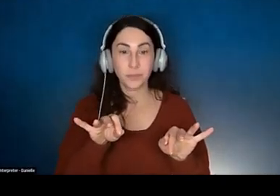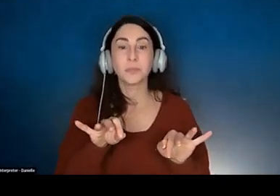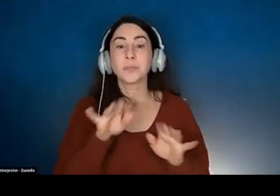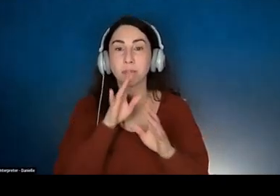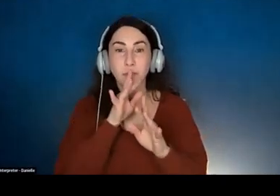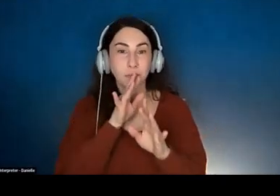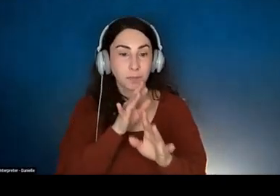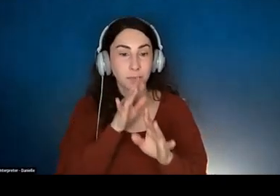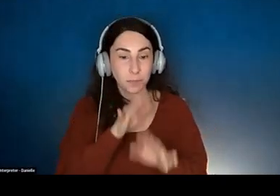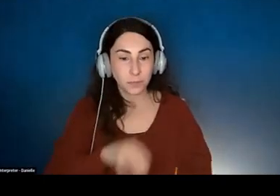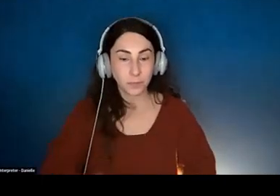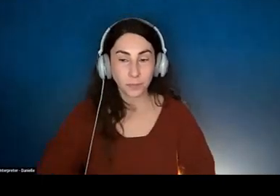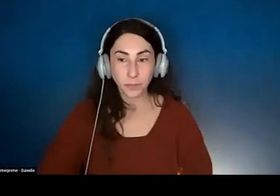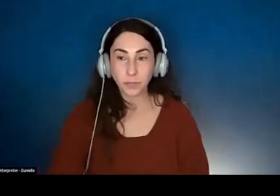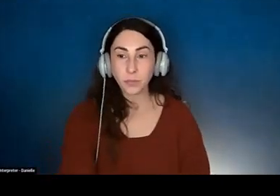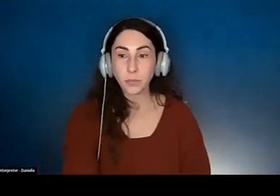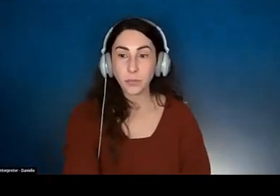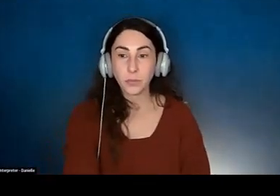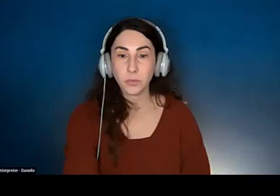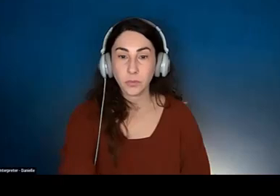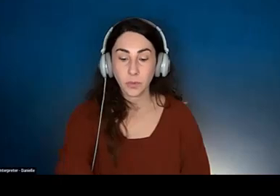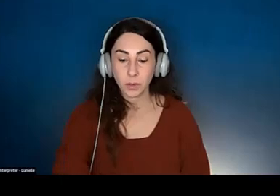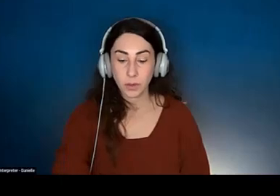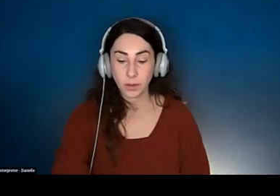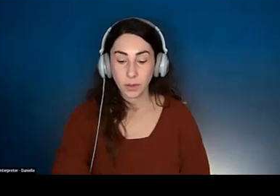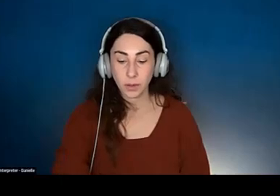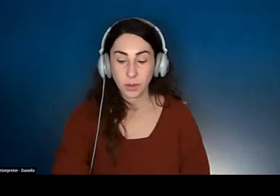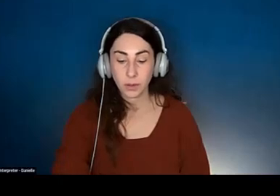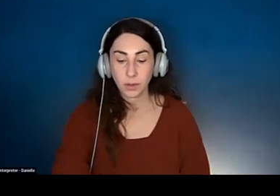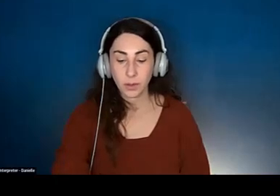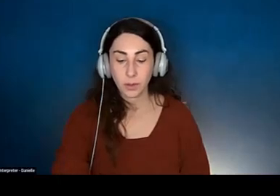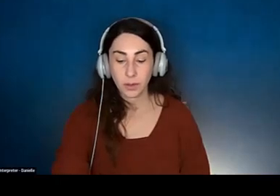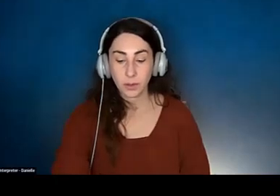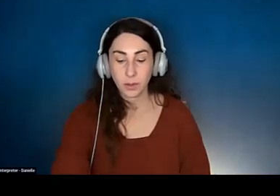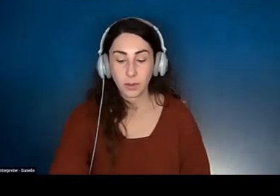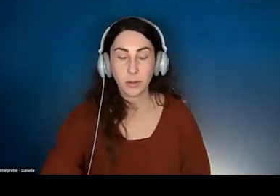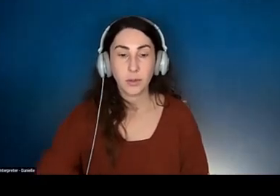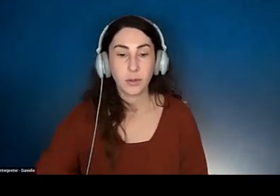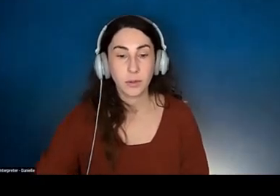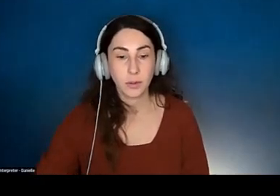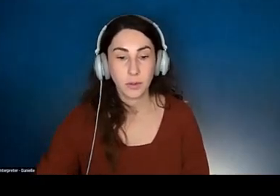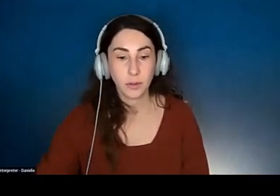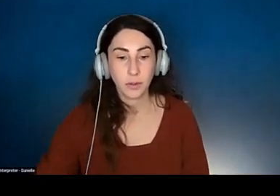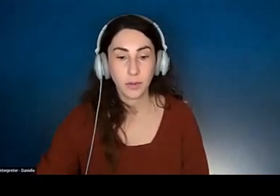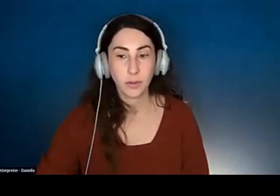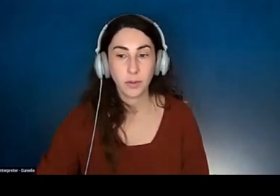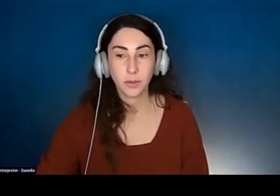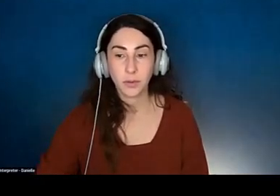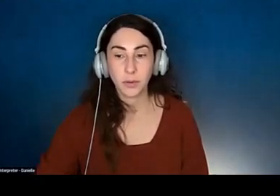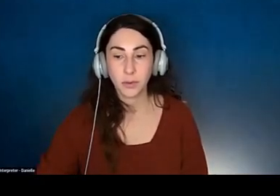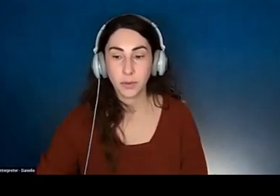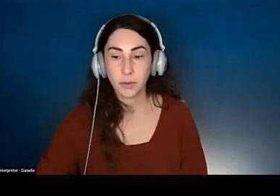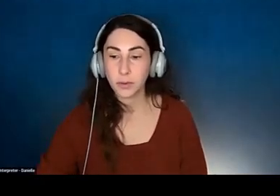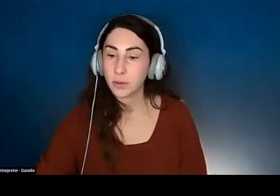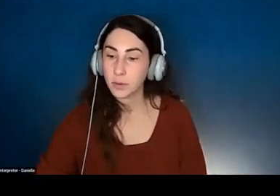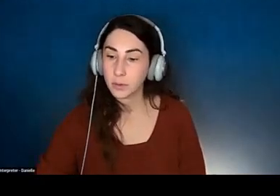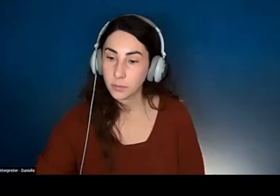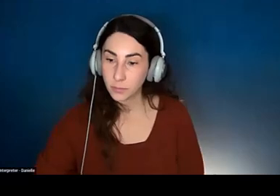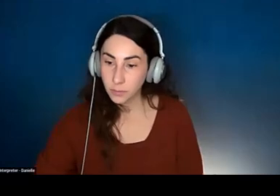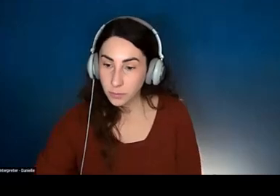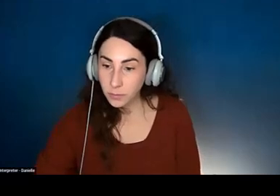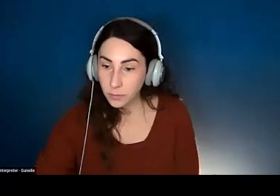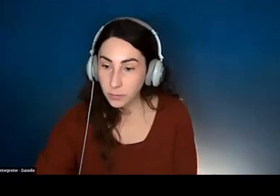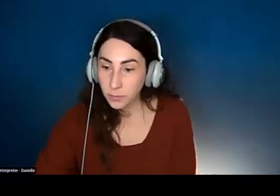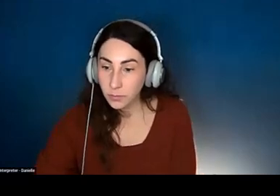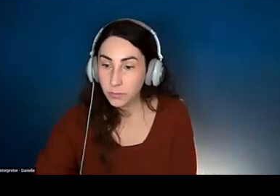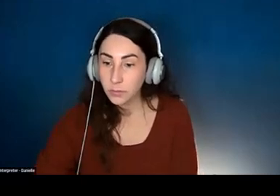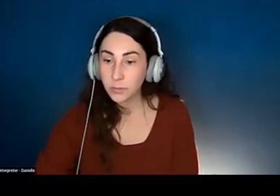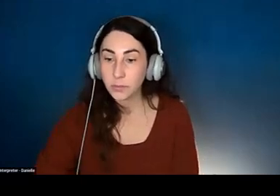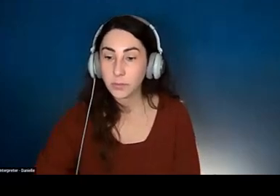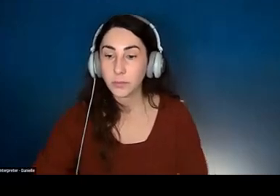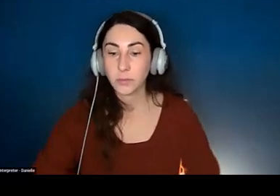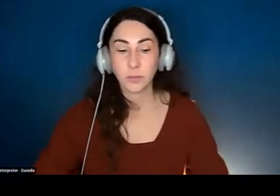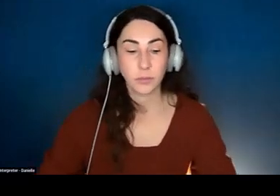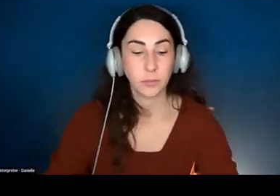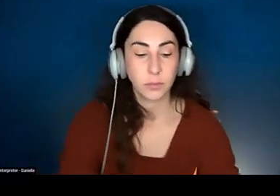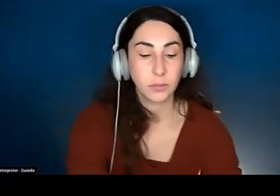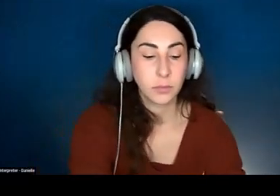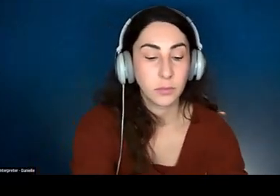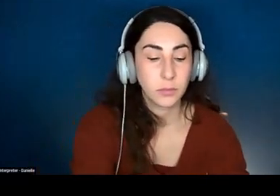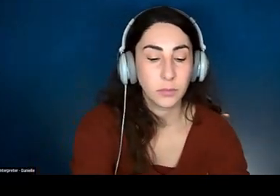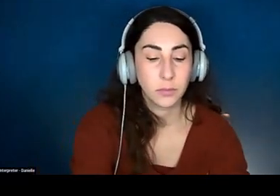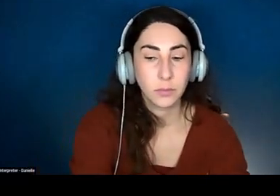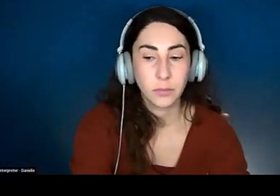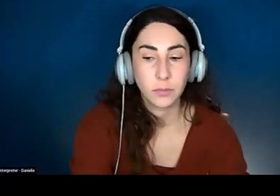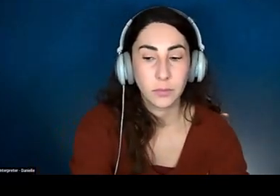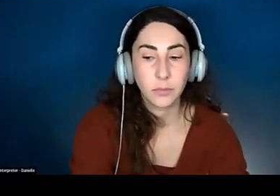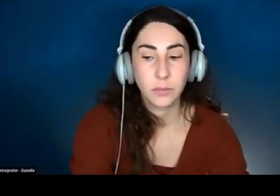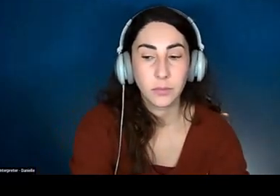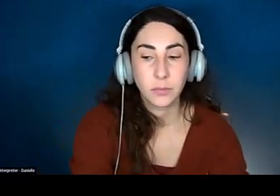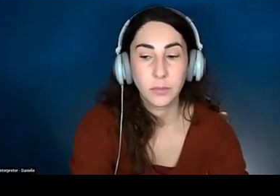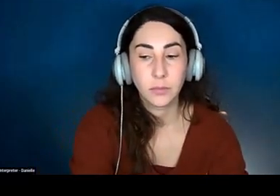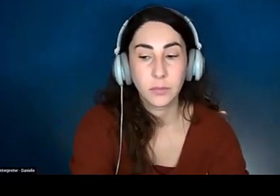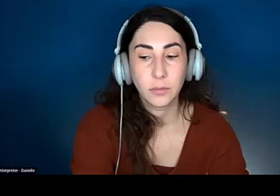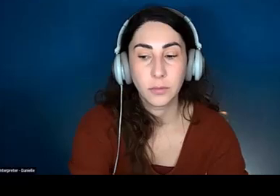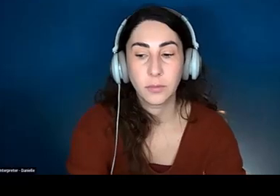so [introduction in local language] I am called yellow thunderbird I